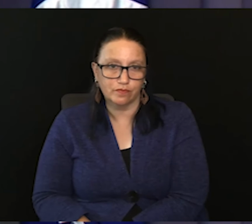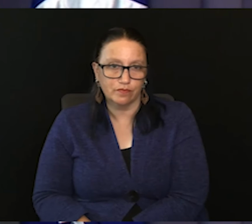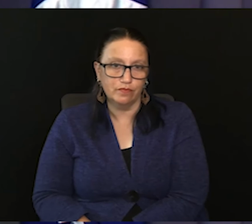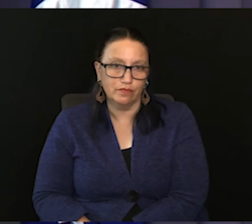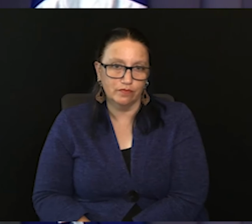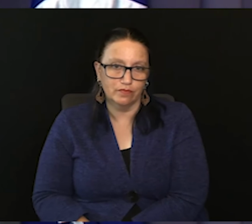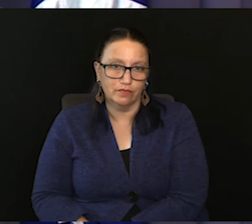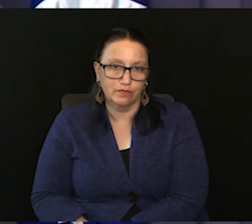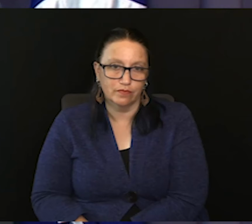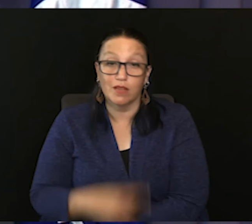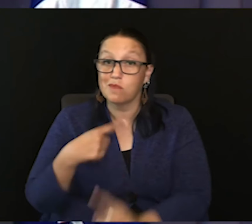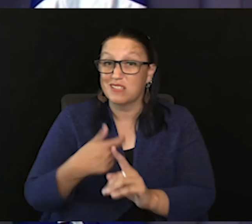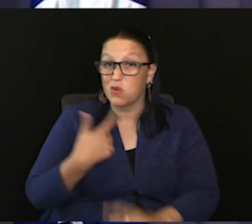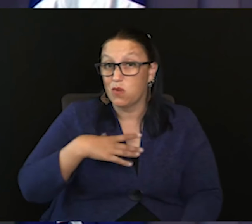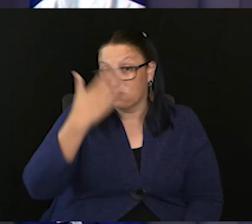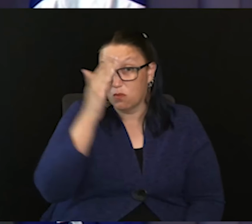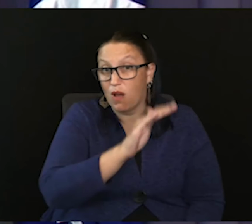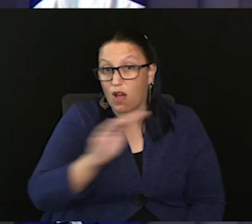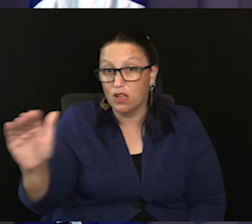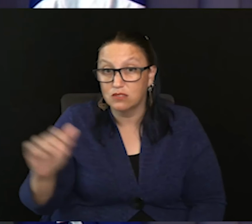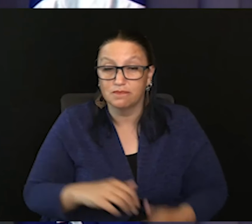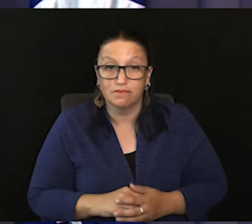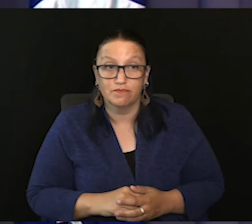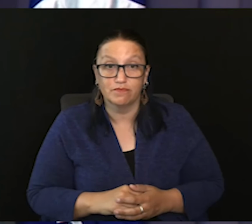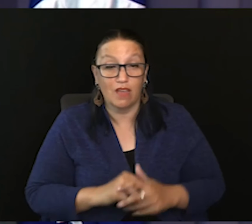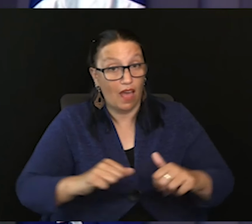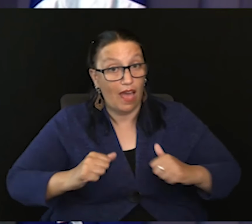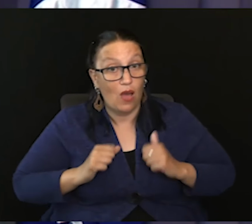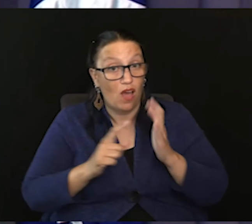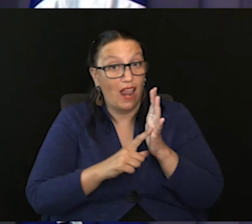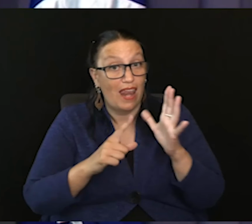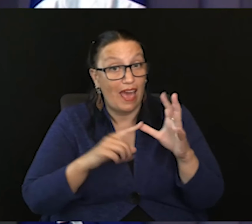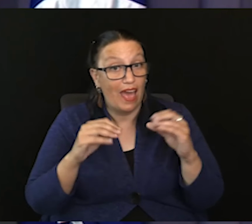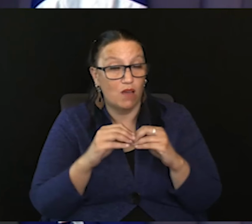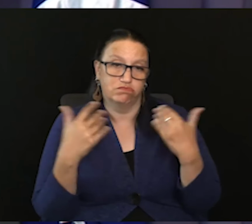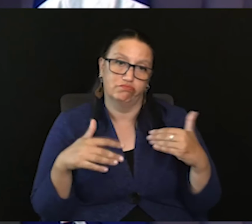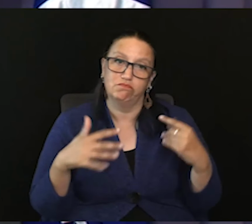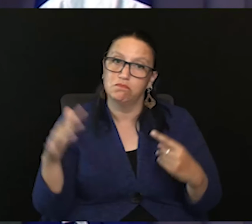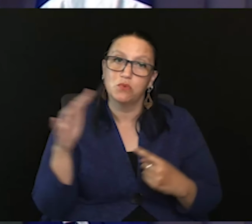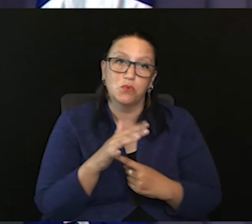And finally, I want to remind people that our laboratories play an absolutely critical role with all vaccines.